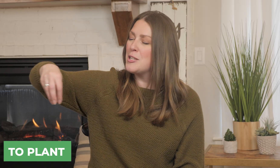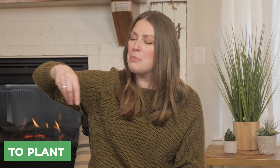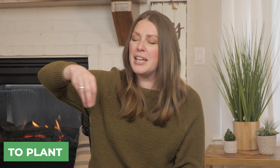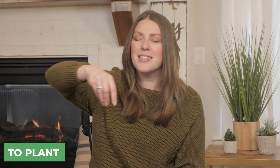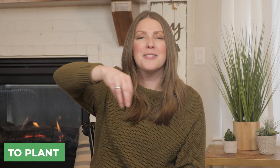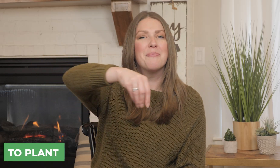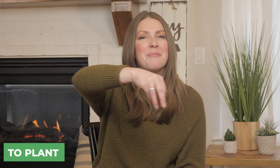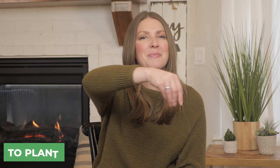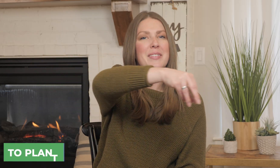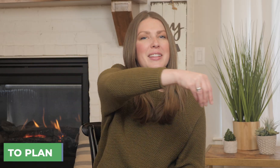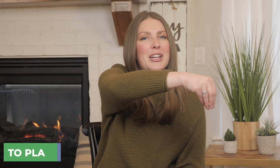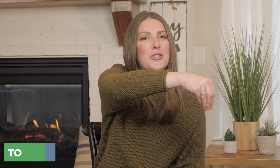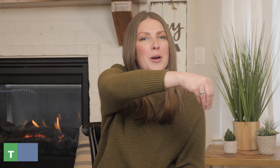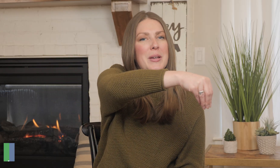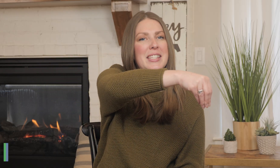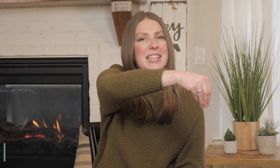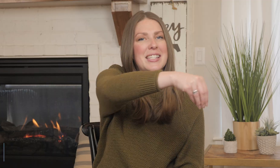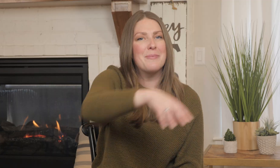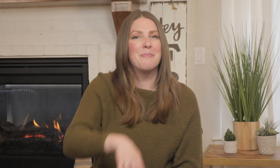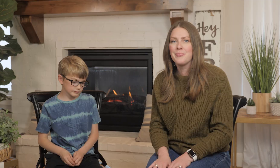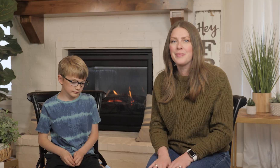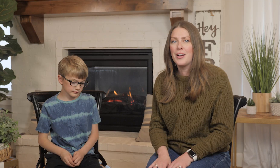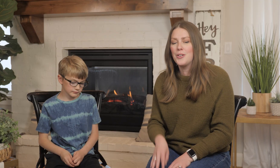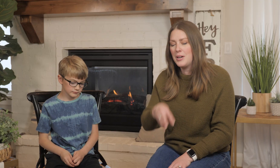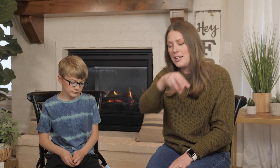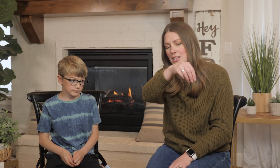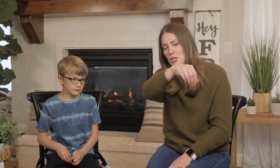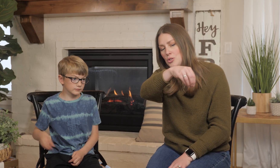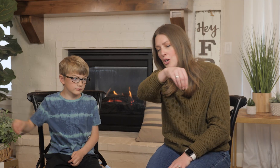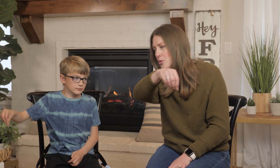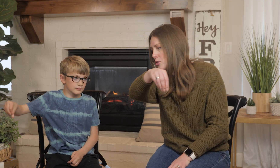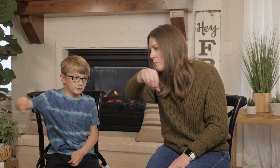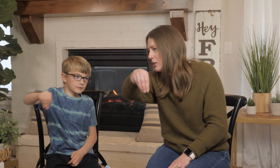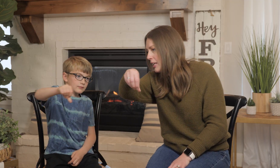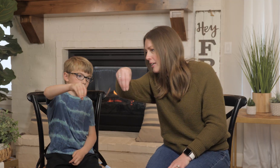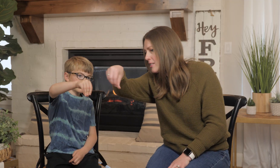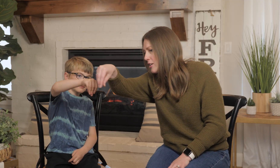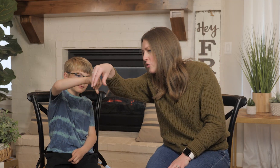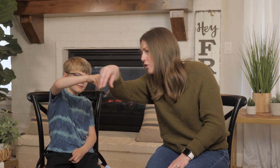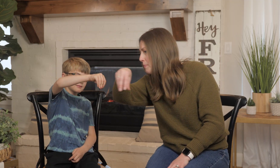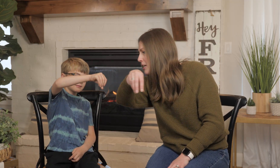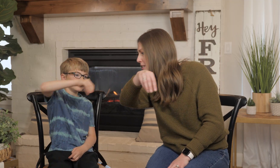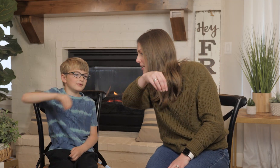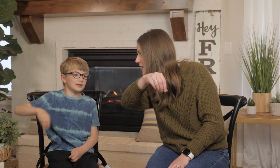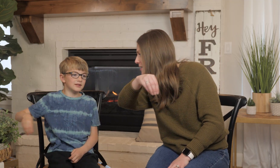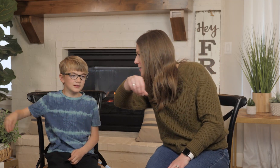to plant like you're dropping seeds. All right, can you show to plant like you're dropping seeds